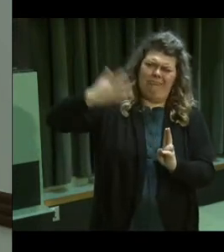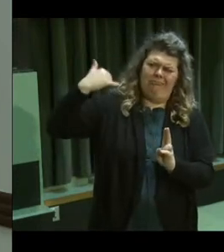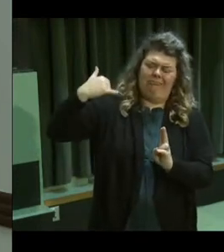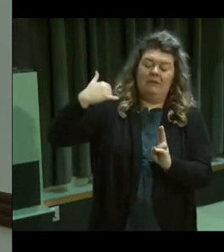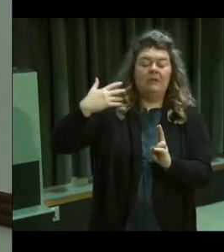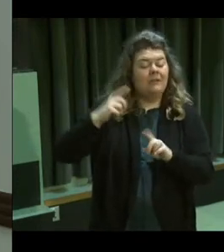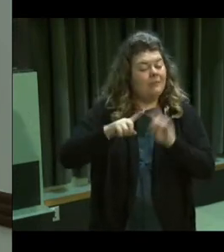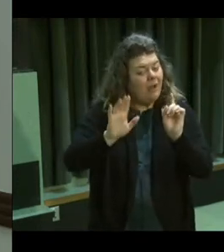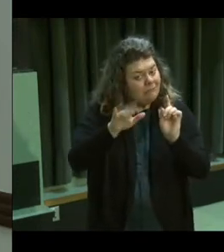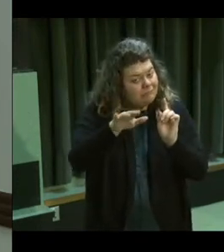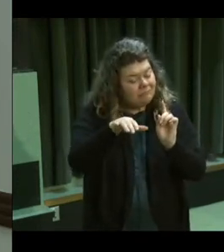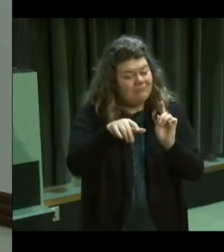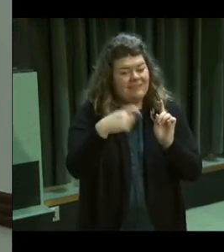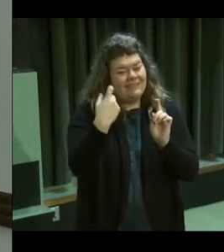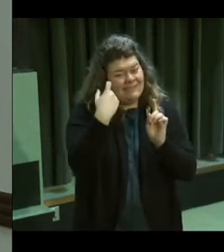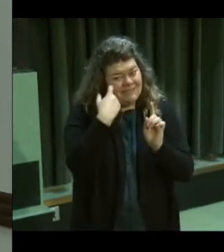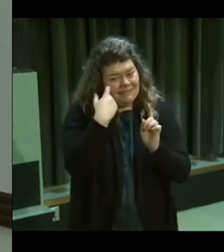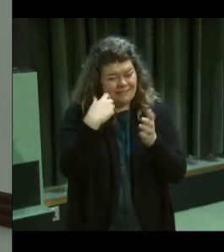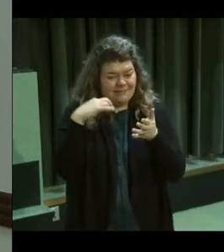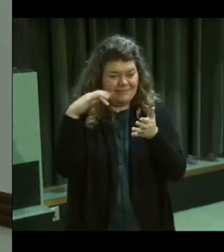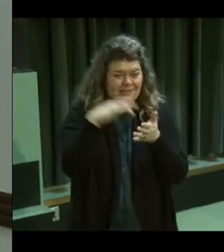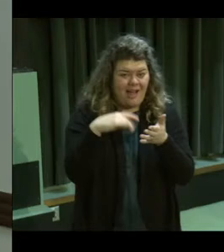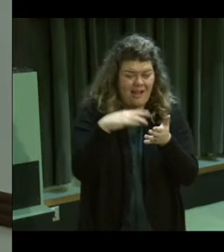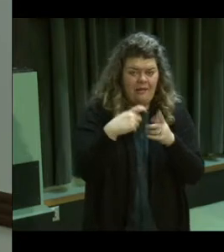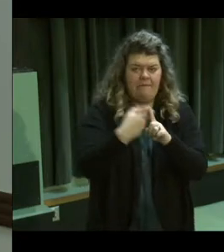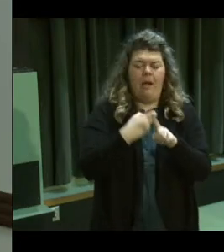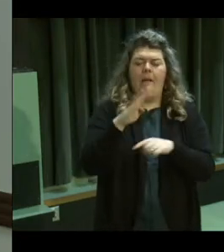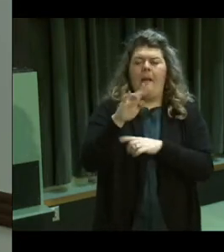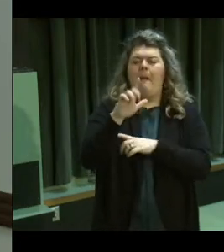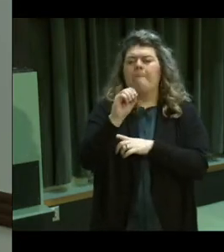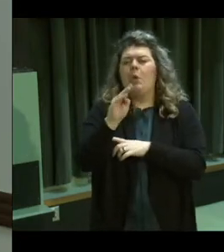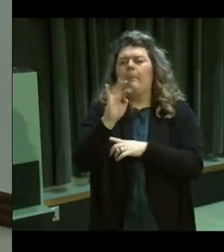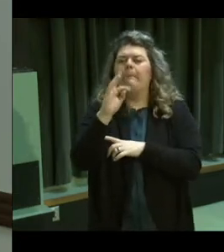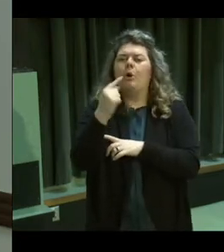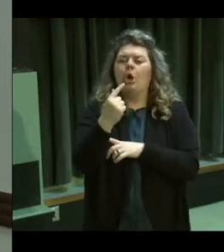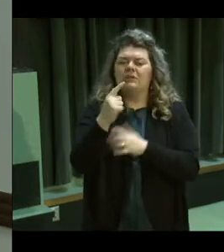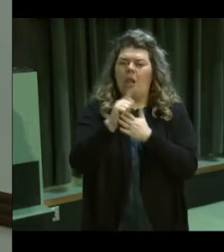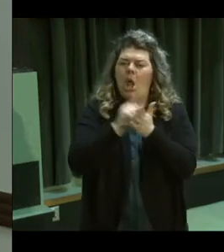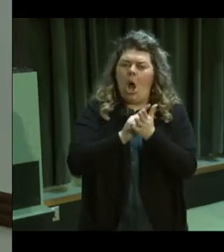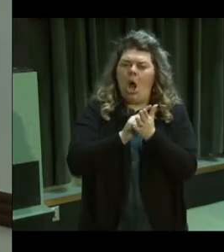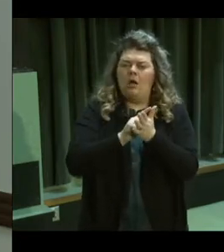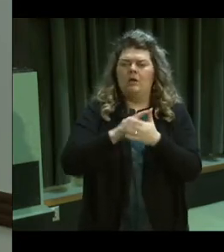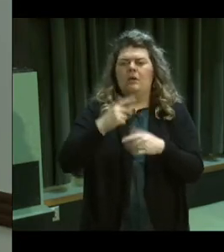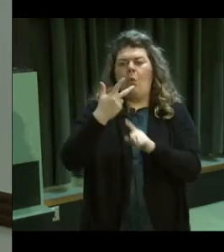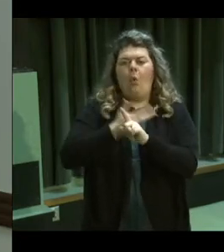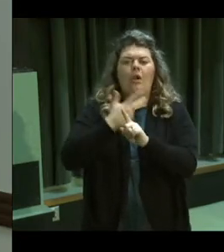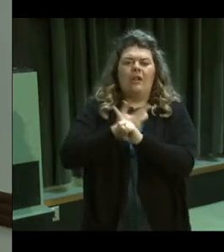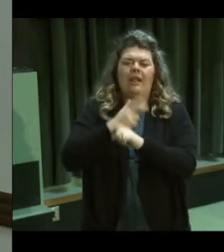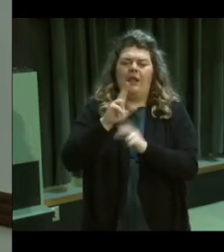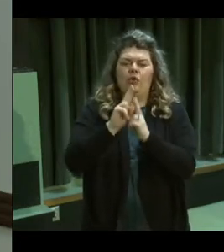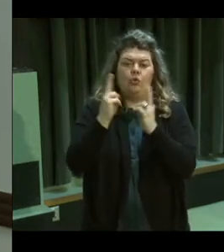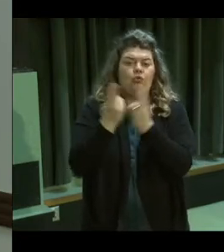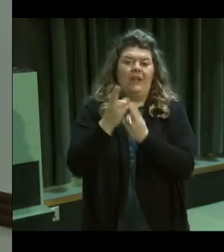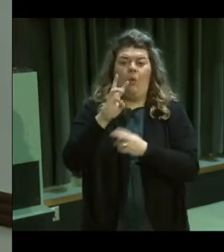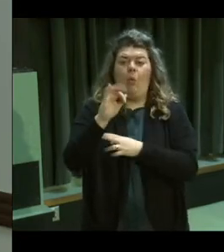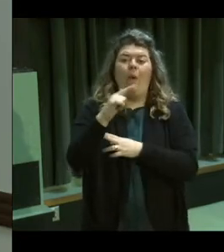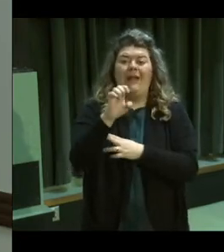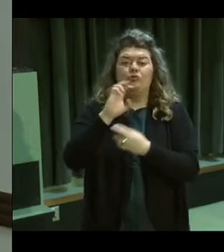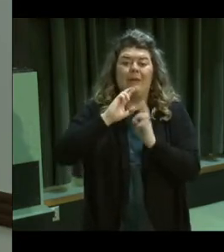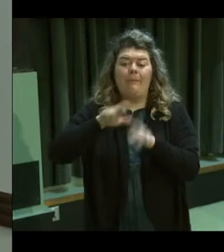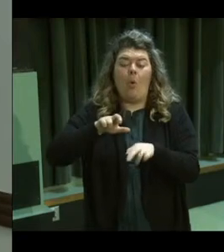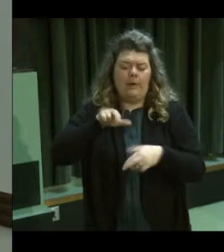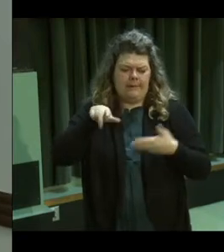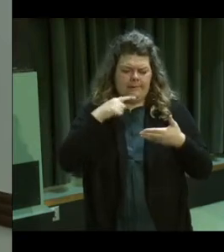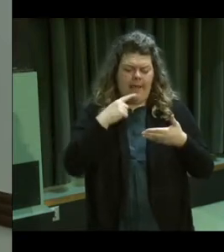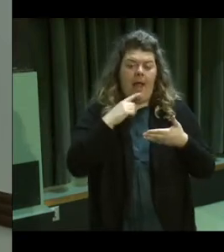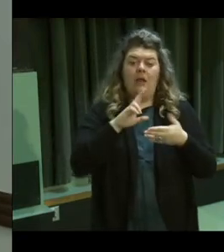recent, study came out, from